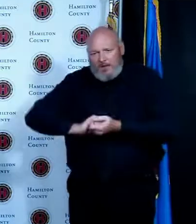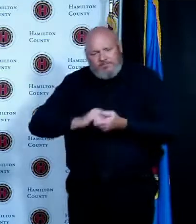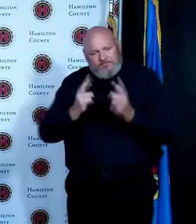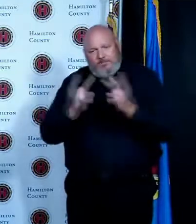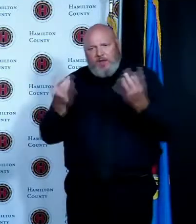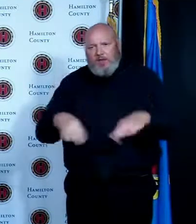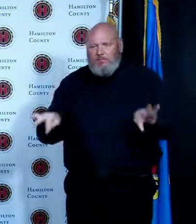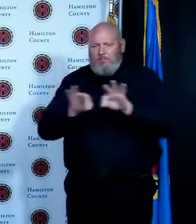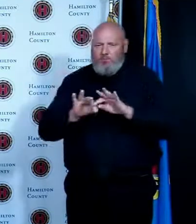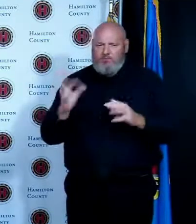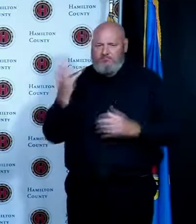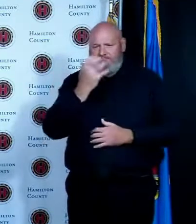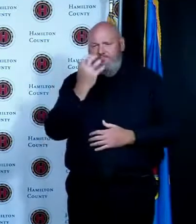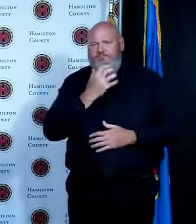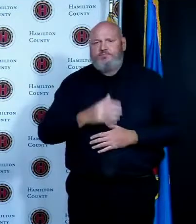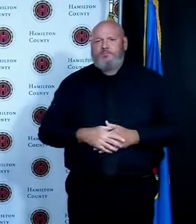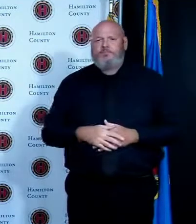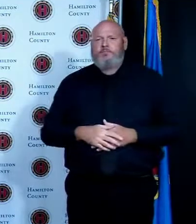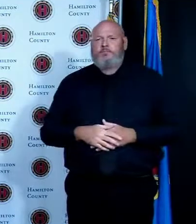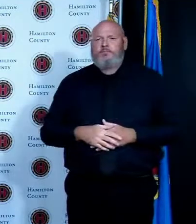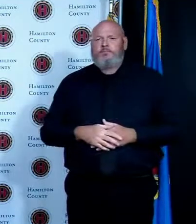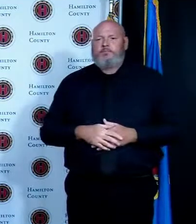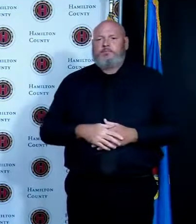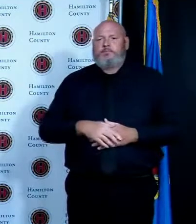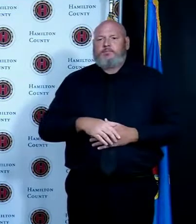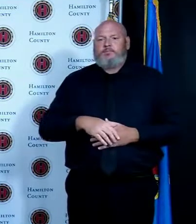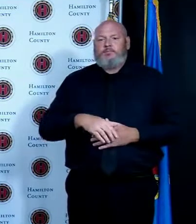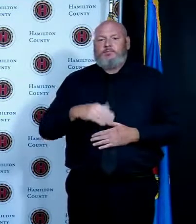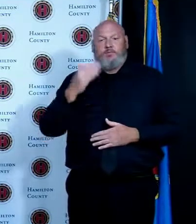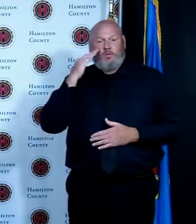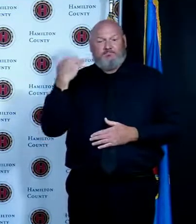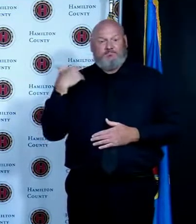as you may know on Monday Hamilton County resumed eviction hearings